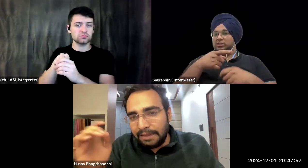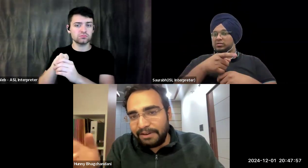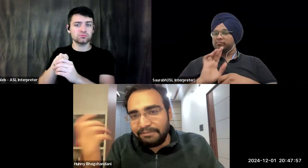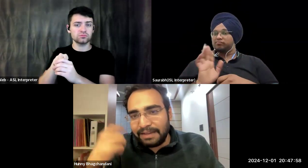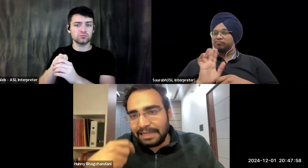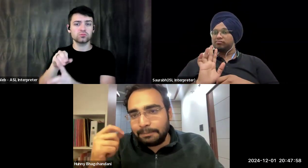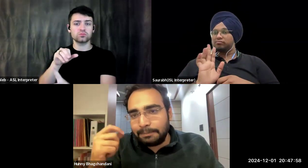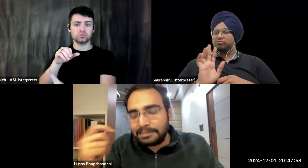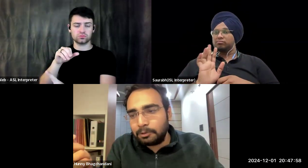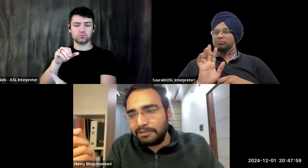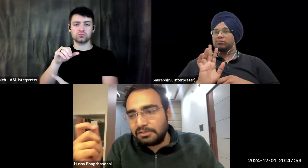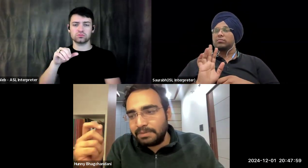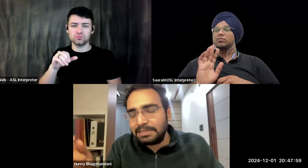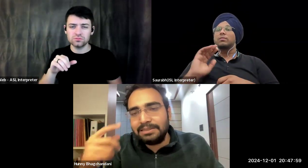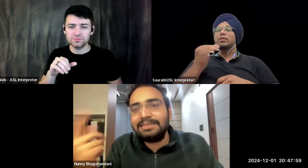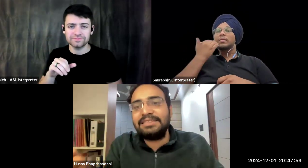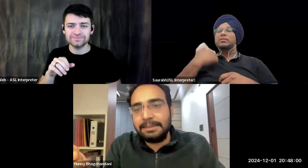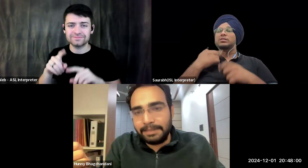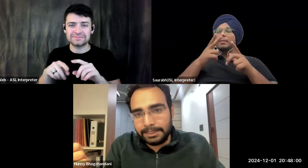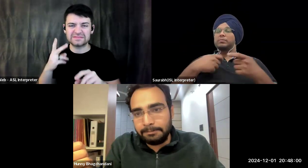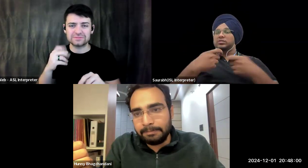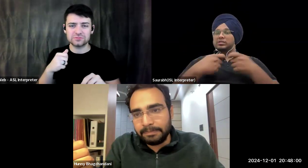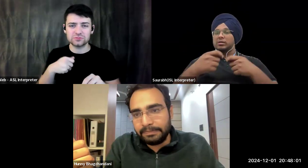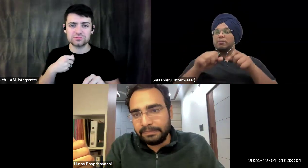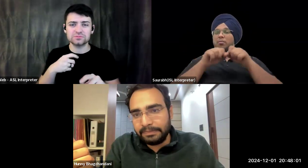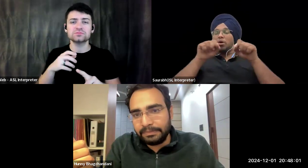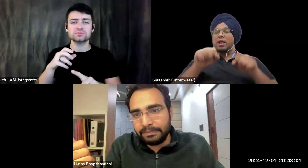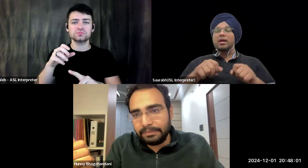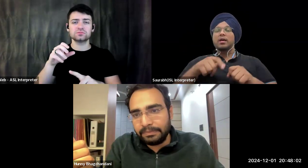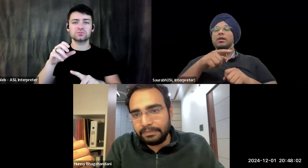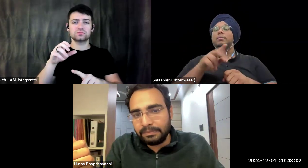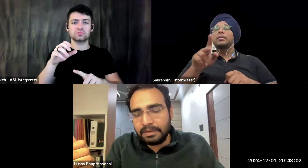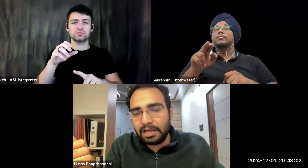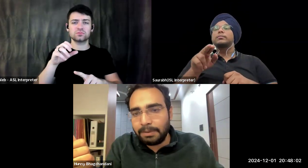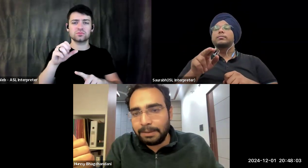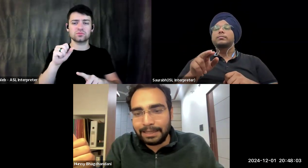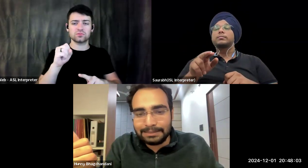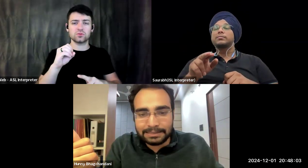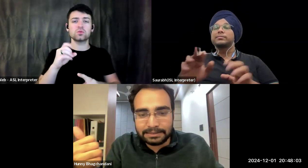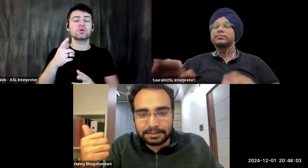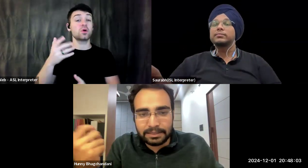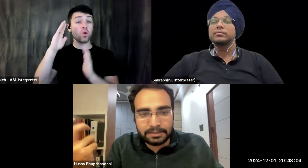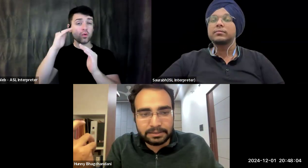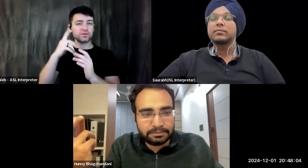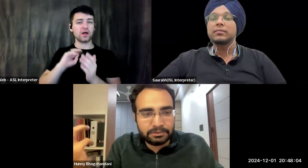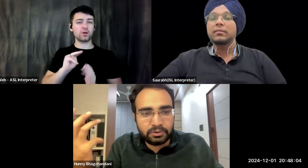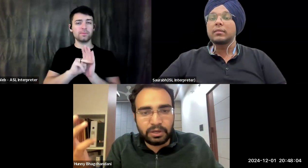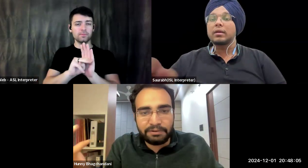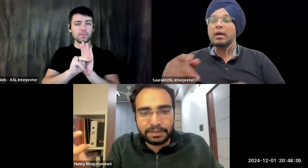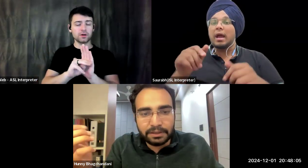And when I say business model, which means the sustainability. I hope I'm making sense to everyone.